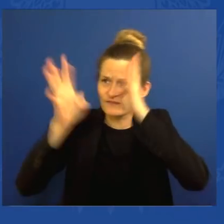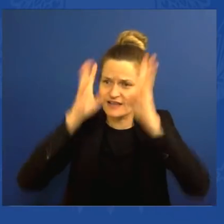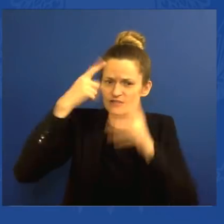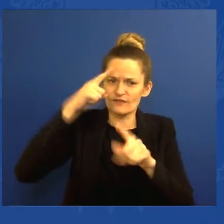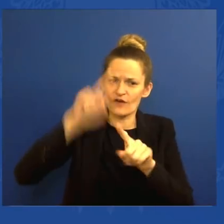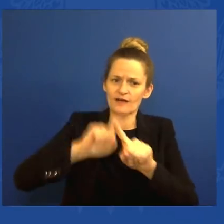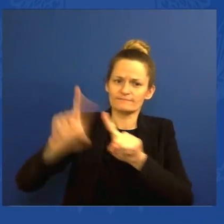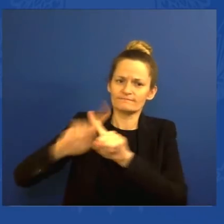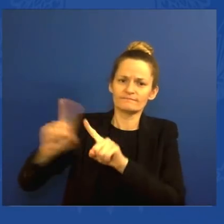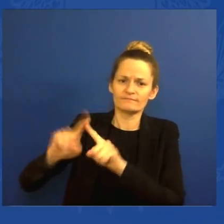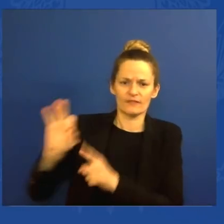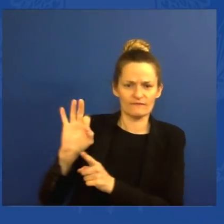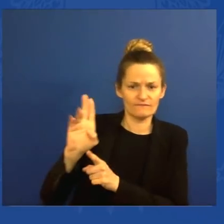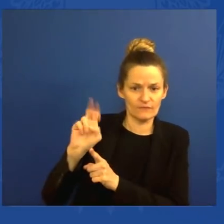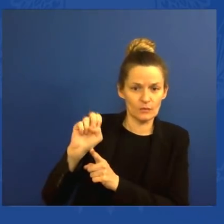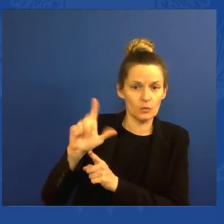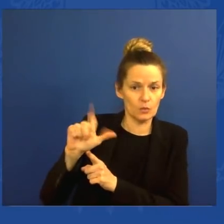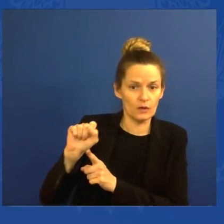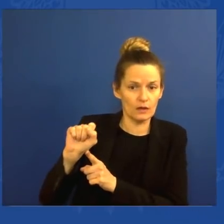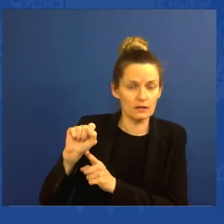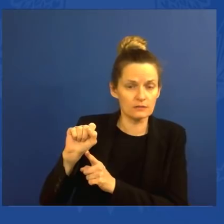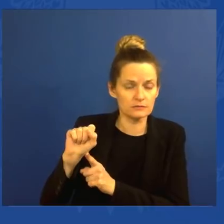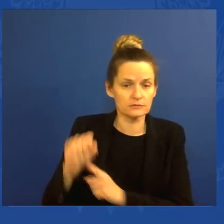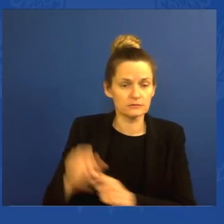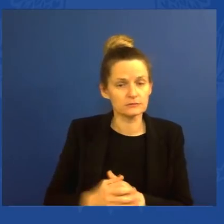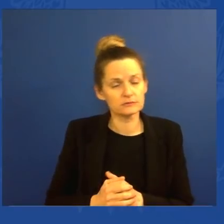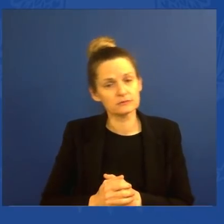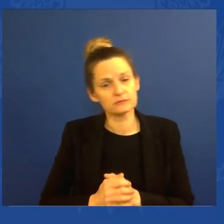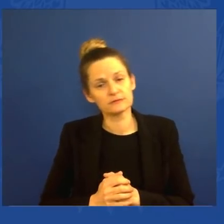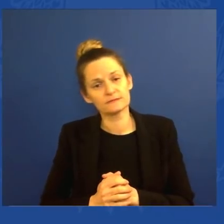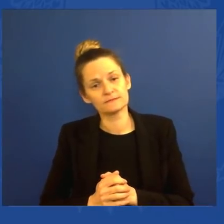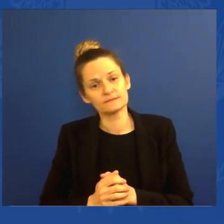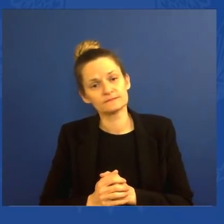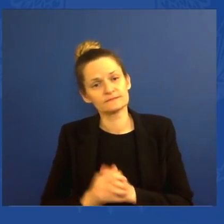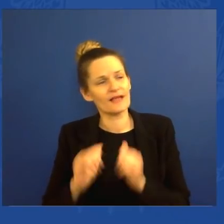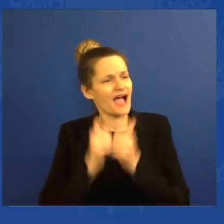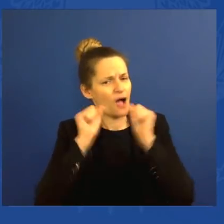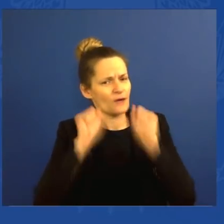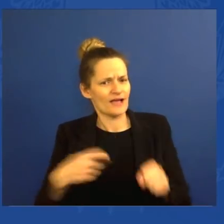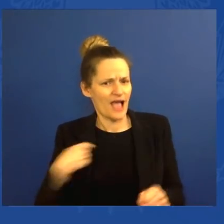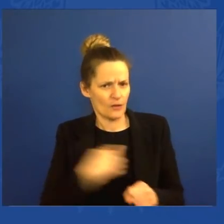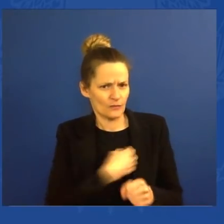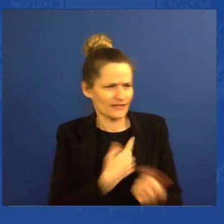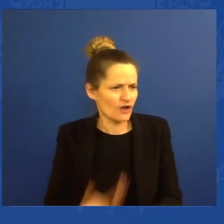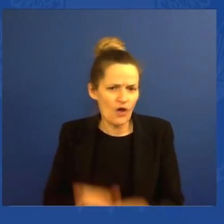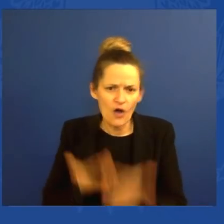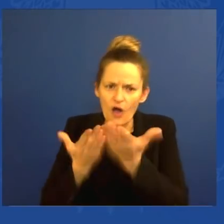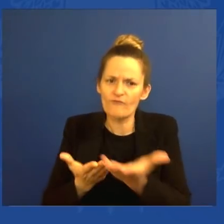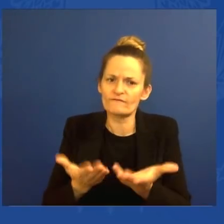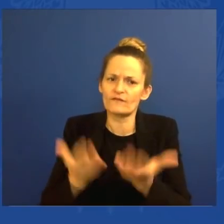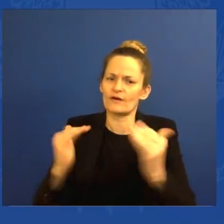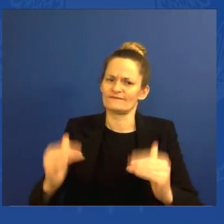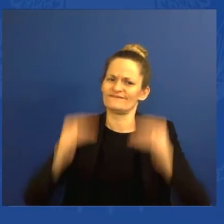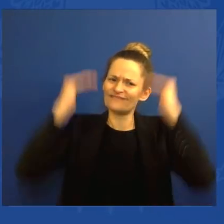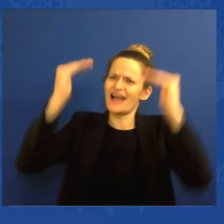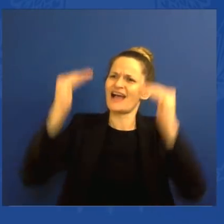with these advanced technologies and new solutions and bring high-tech and manufacturing jobs to the United States and the future.